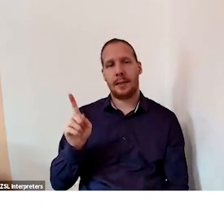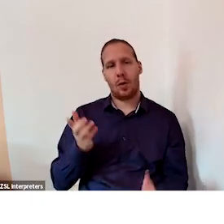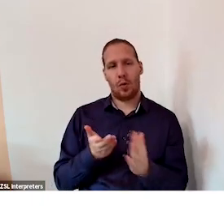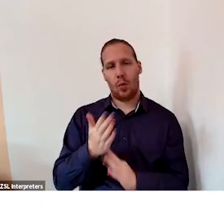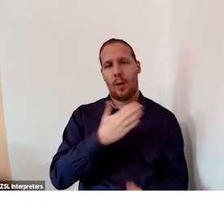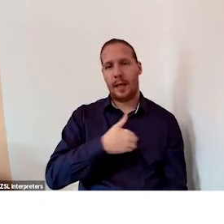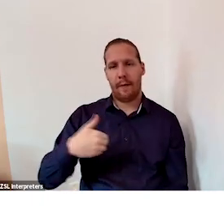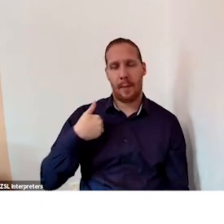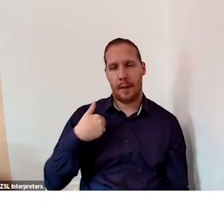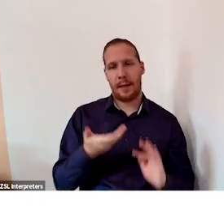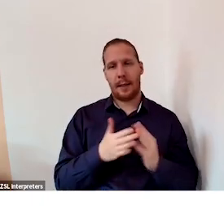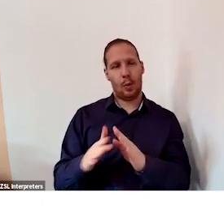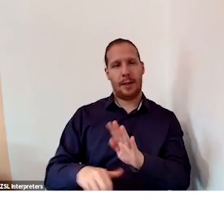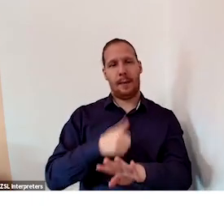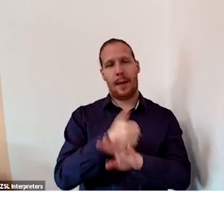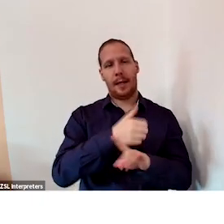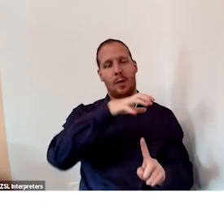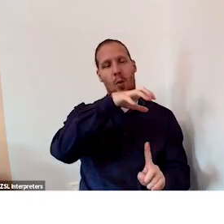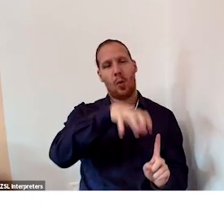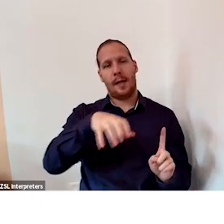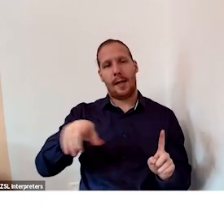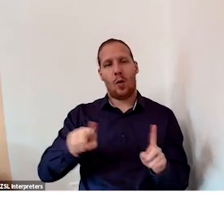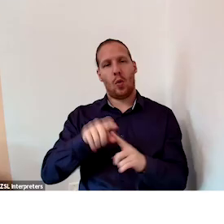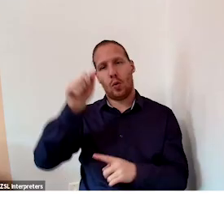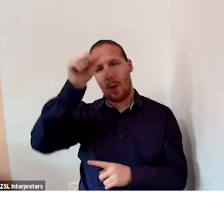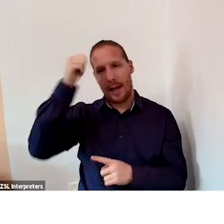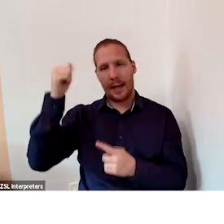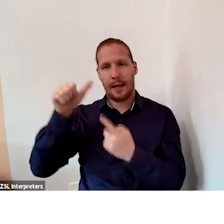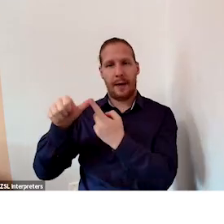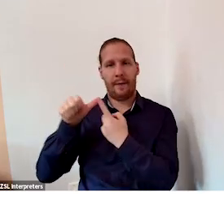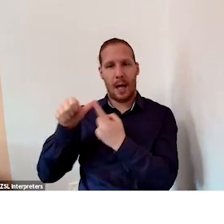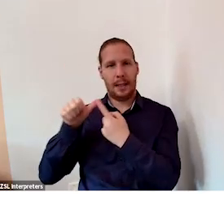based organizations and academic advisors who all share in our commitment